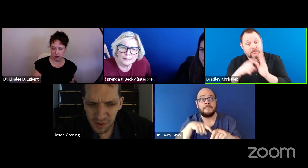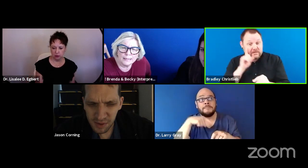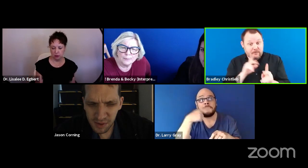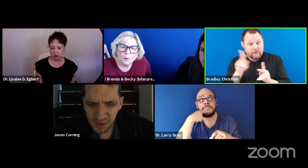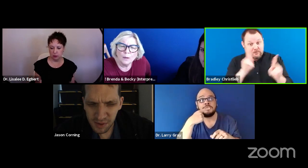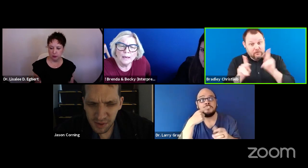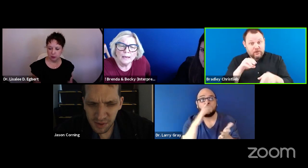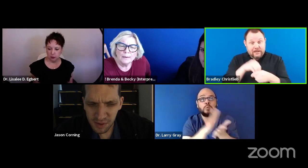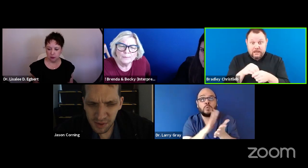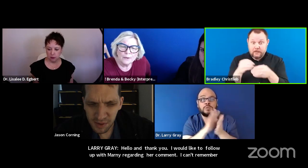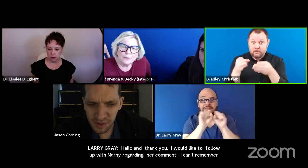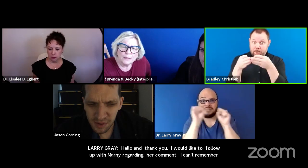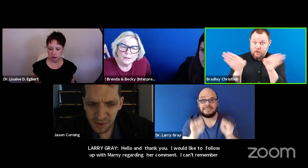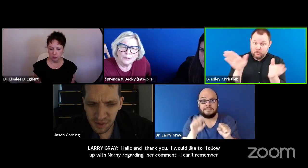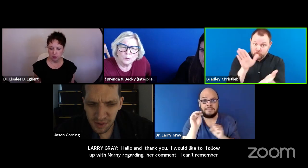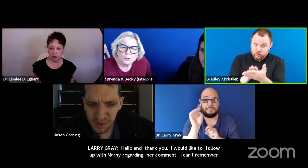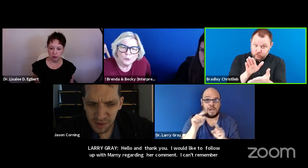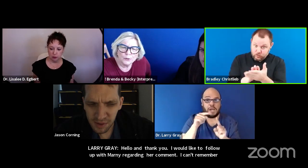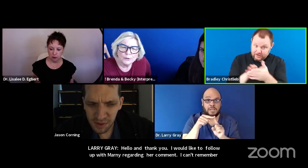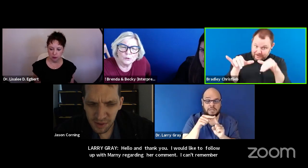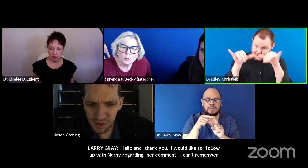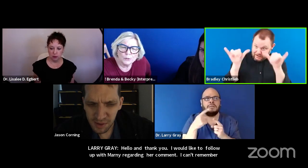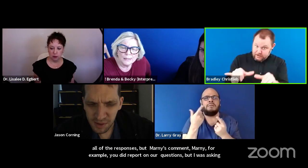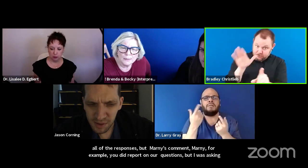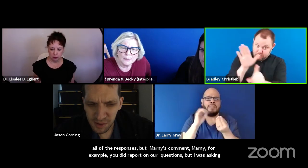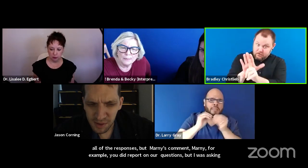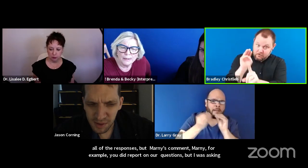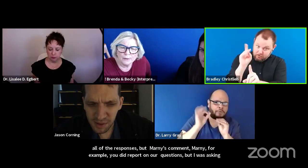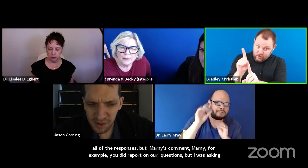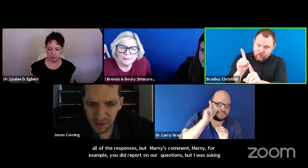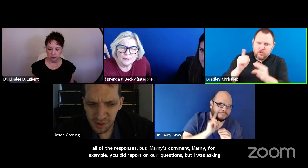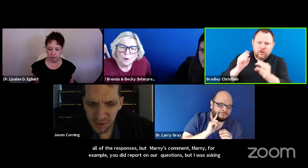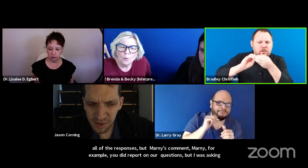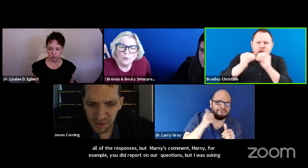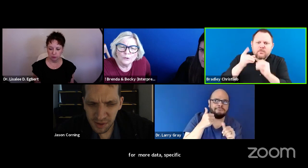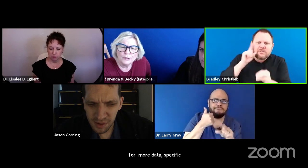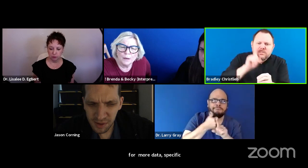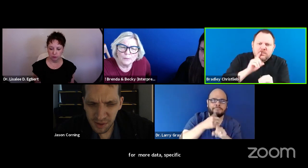For example, Deaf individuals who are in the school system in Maryland, what are the numbers